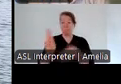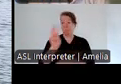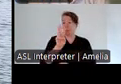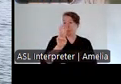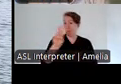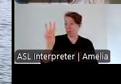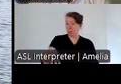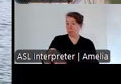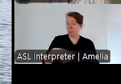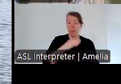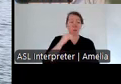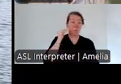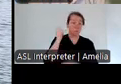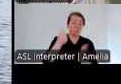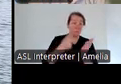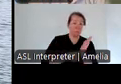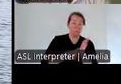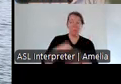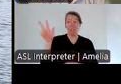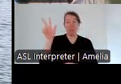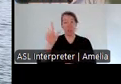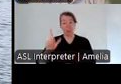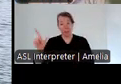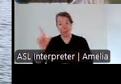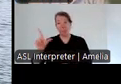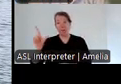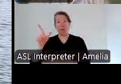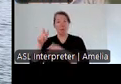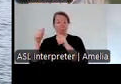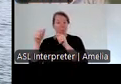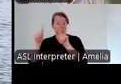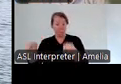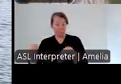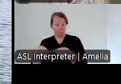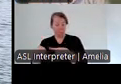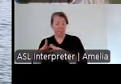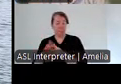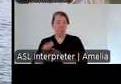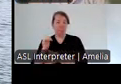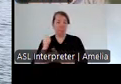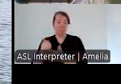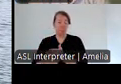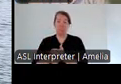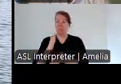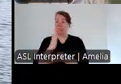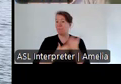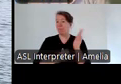we look at the University of Washington Library homepage. Um, some students who are sports fans will look at ESPN